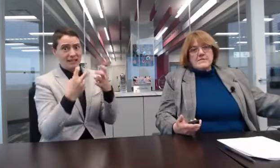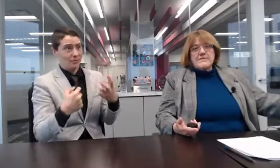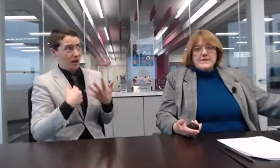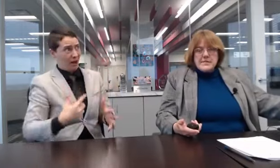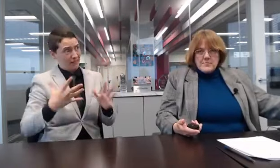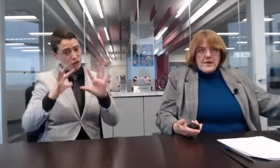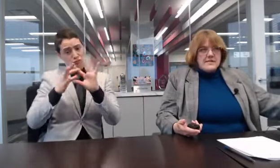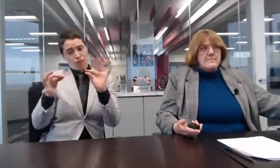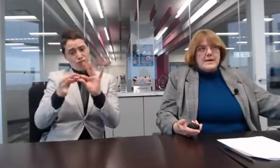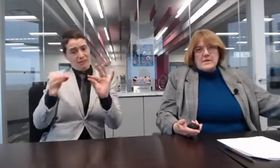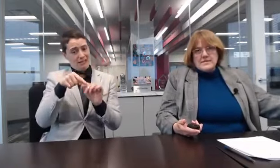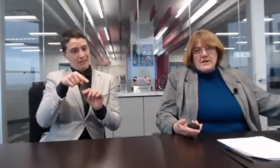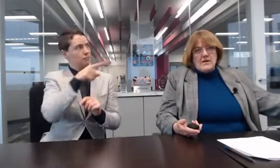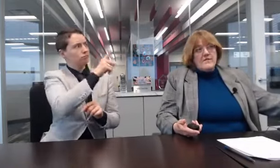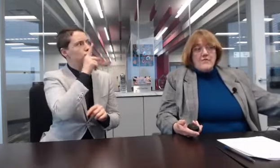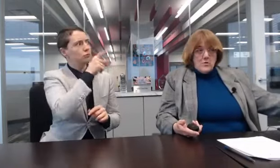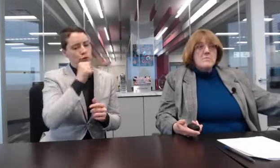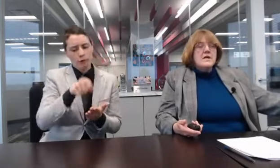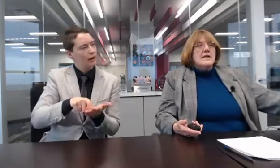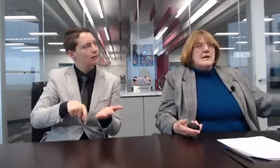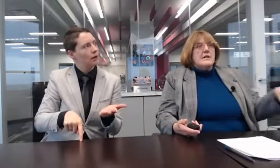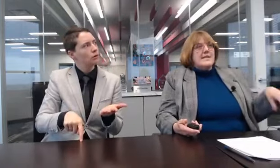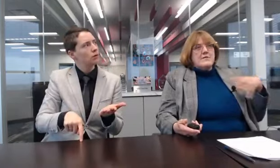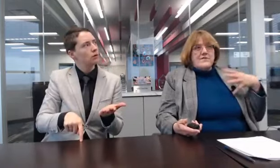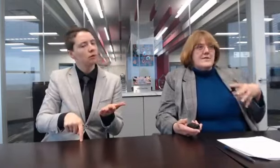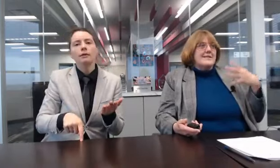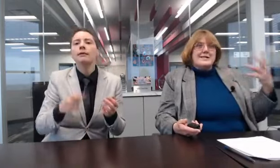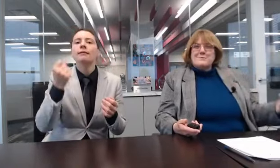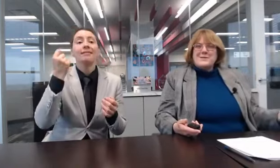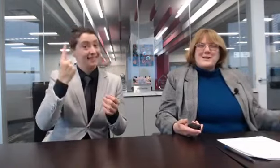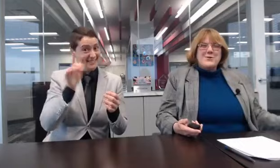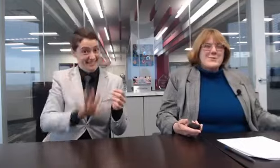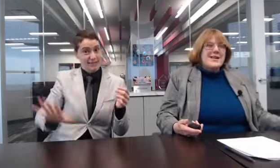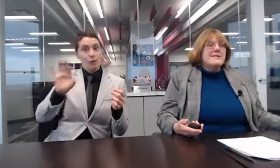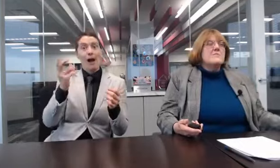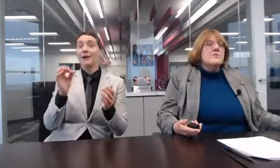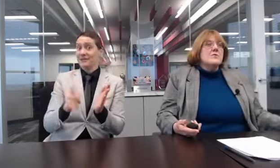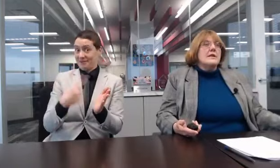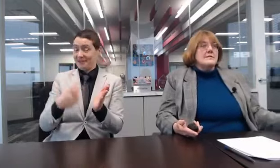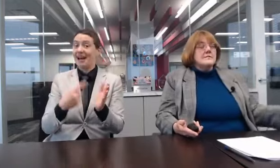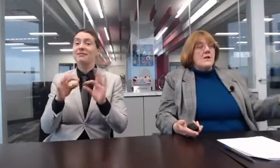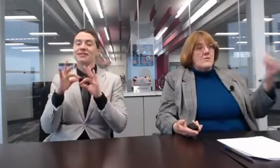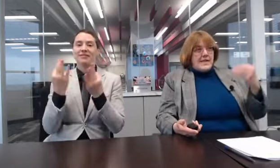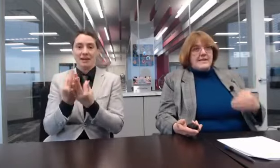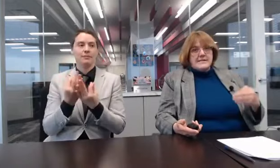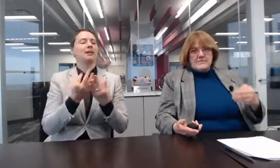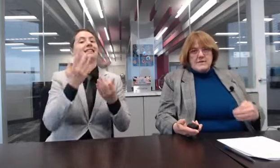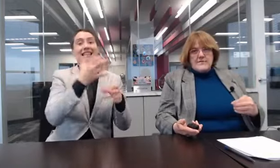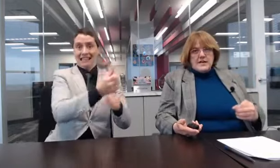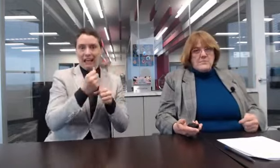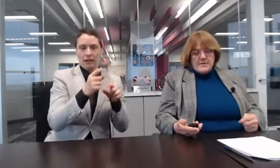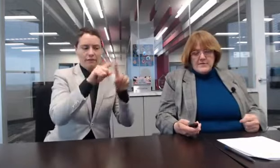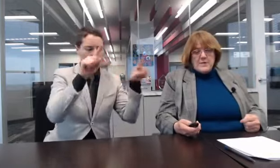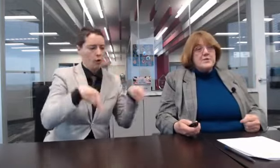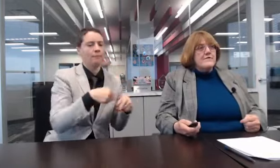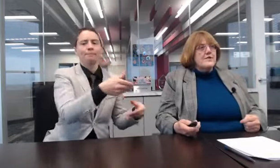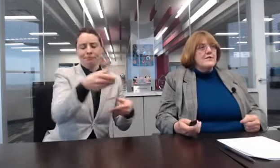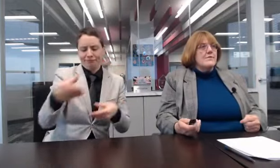are very surprised about what's on the form. They don't feel like that what's they told the County Board and so that is really valuable information for you